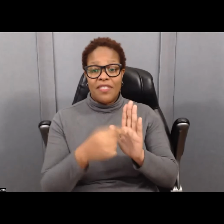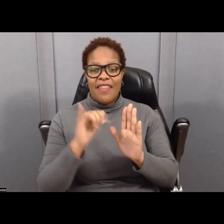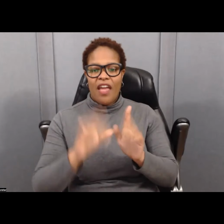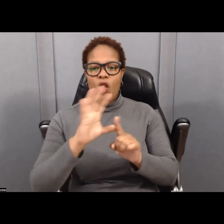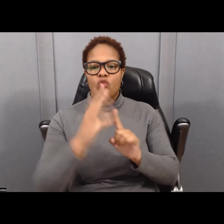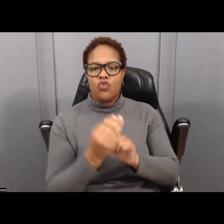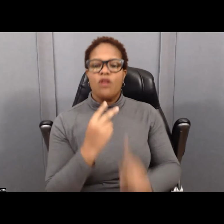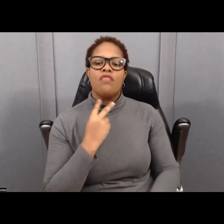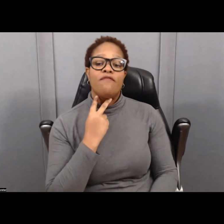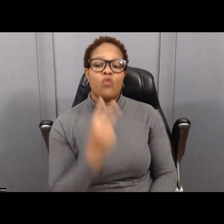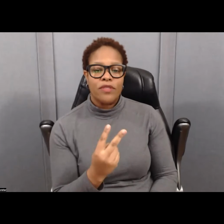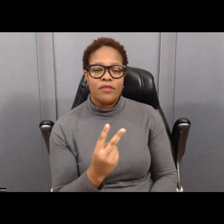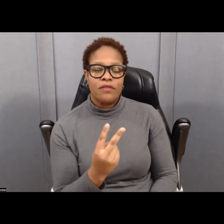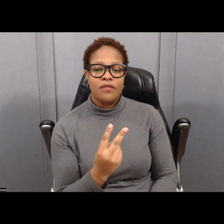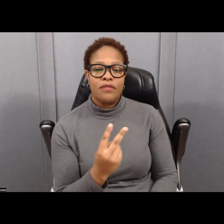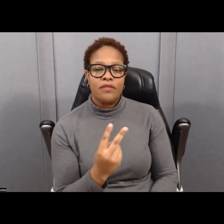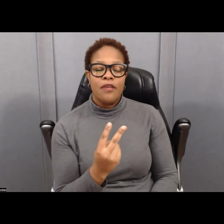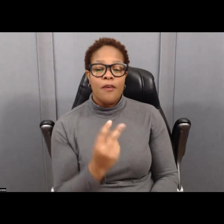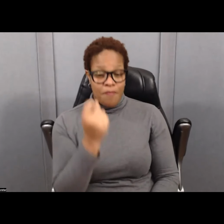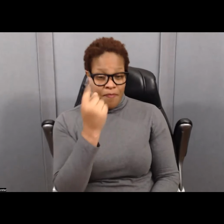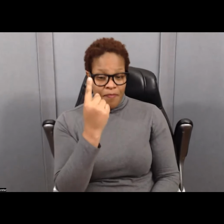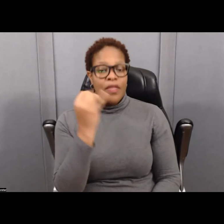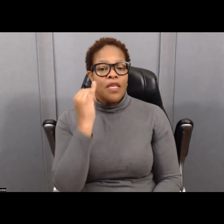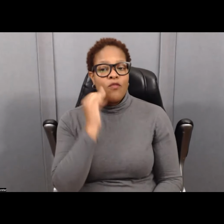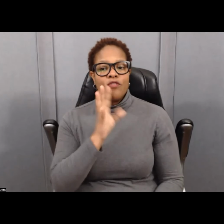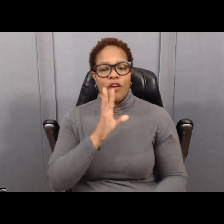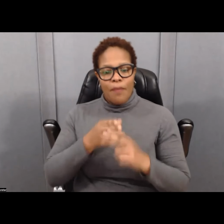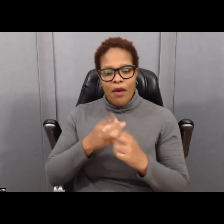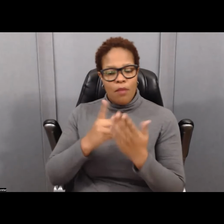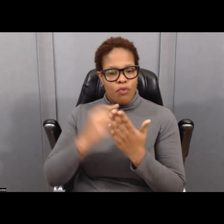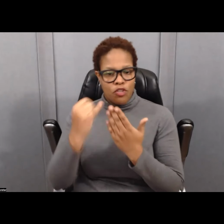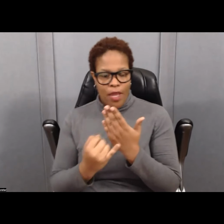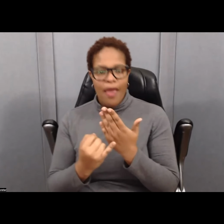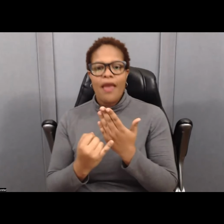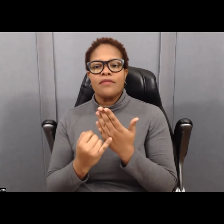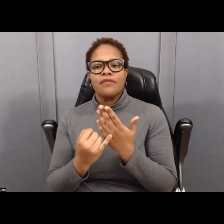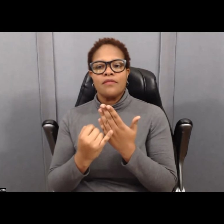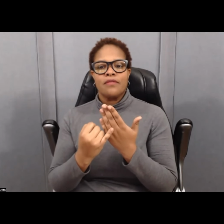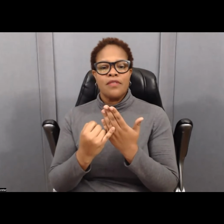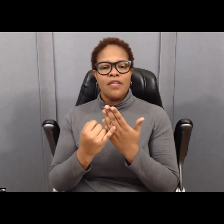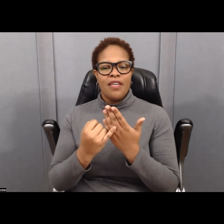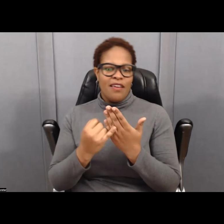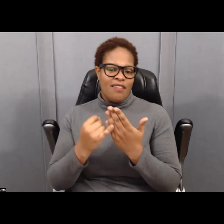Because again, if we're talking about a project that is based within a specific culture,